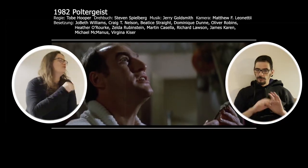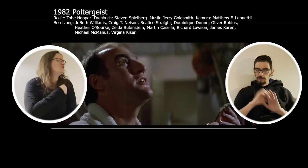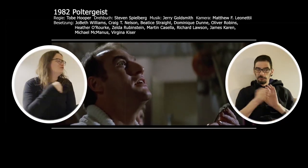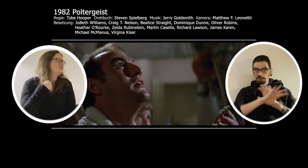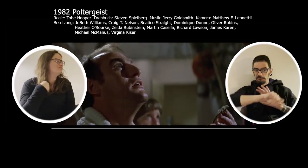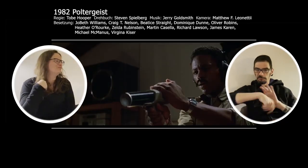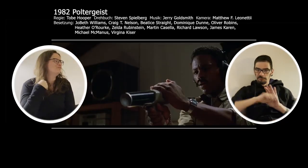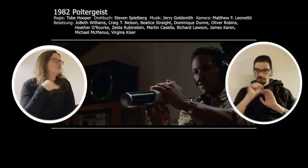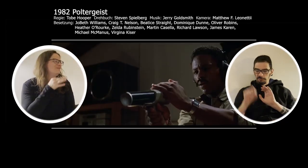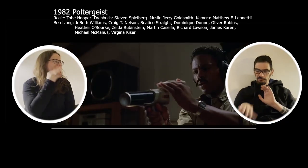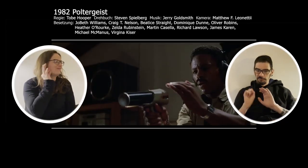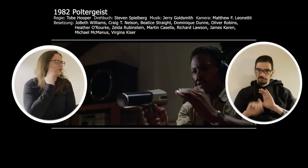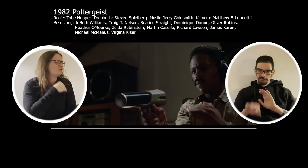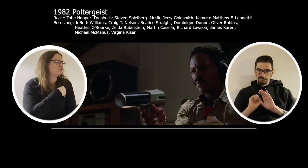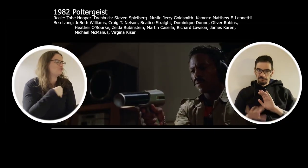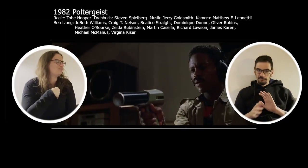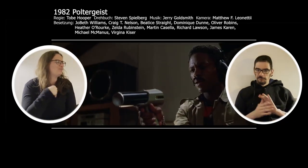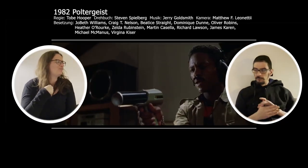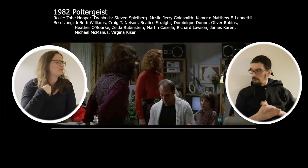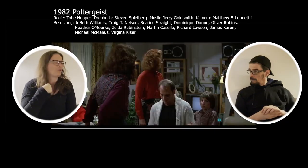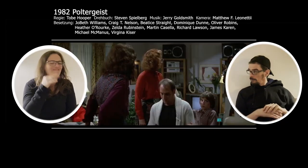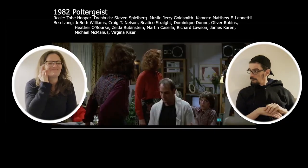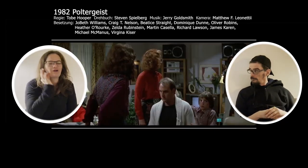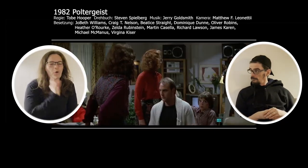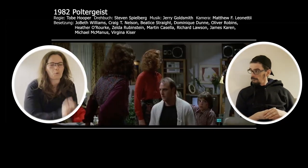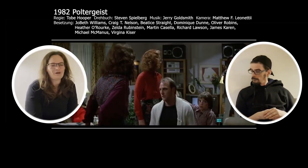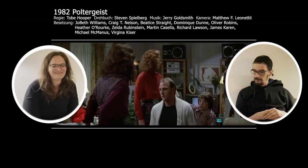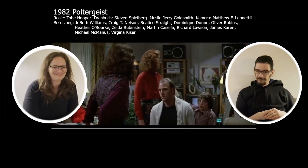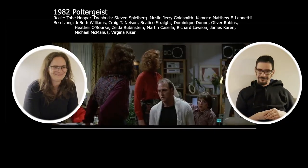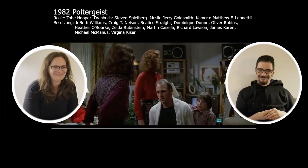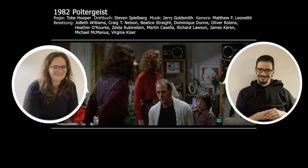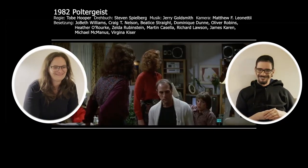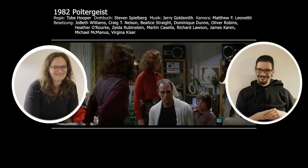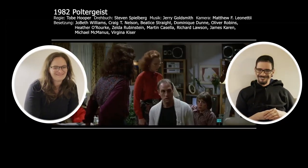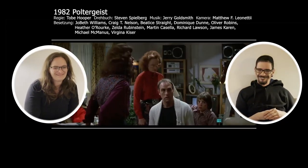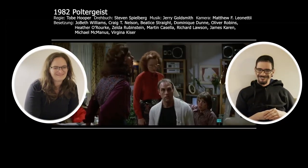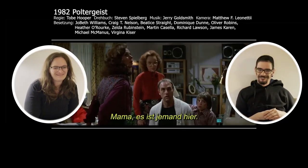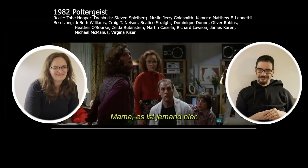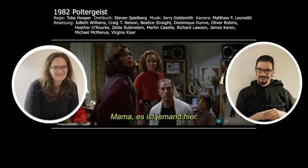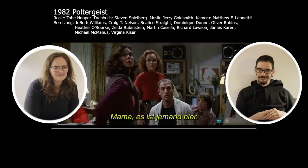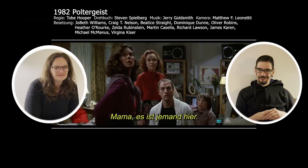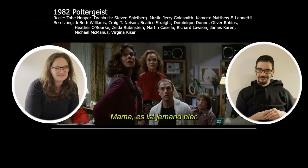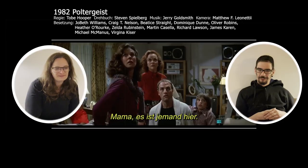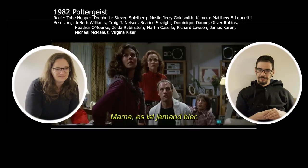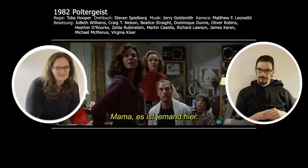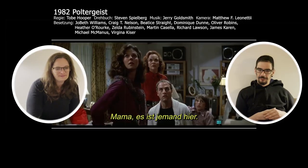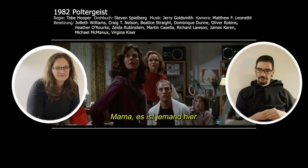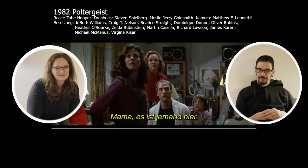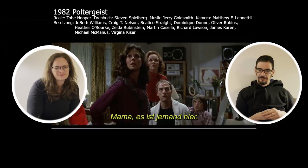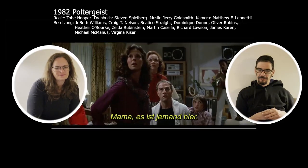While she wanders around, she steals the jewelry and gives it to her family. A jewelry designer, you could say.